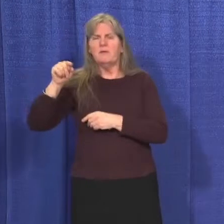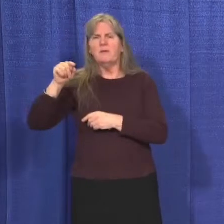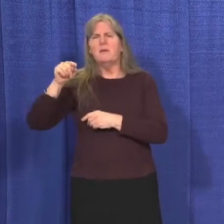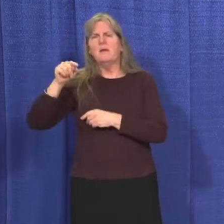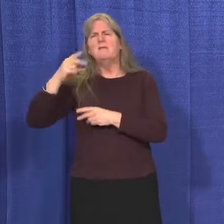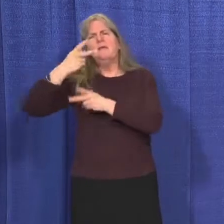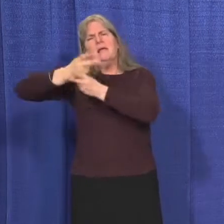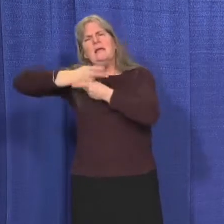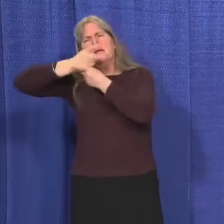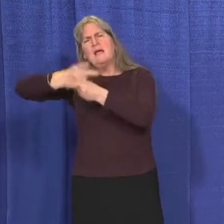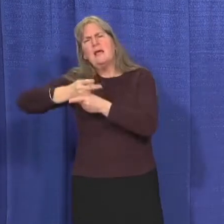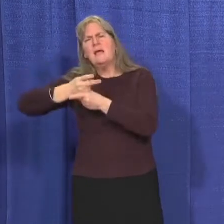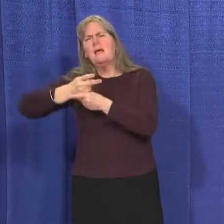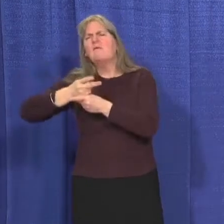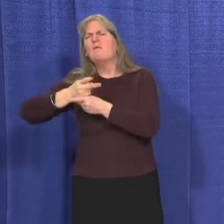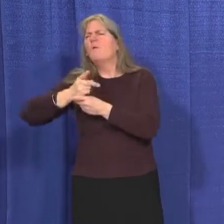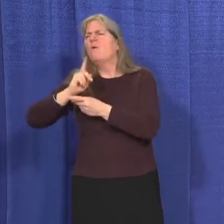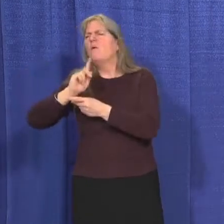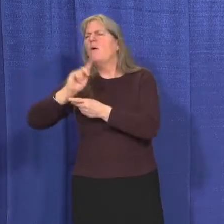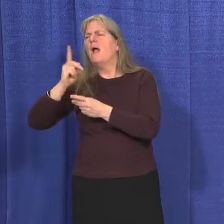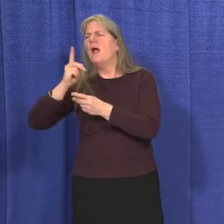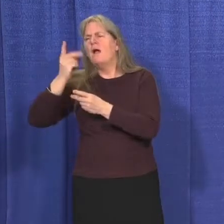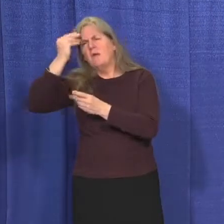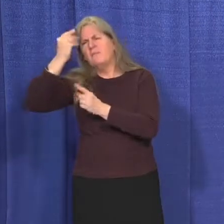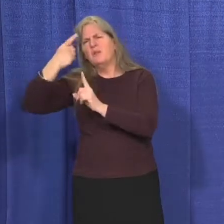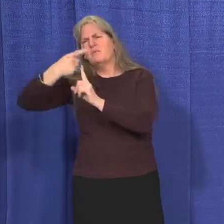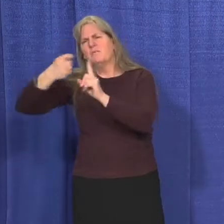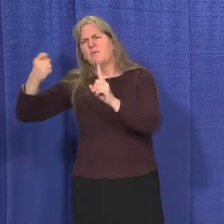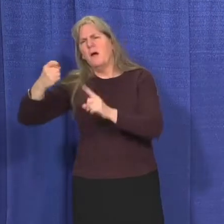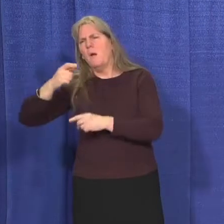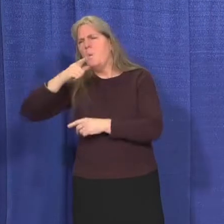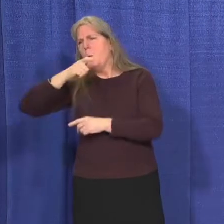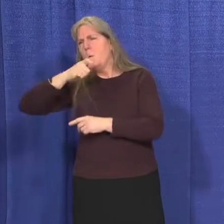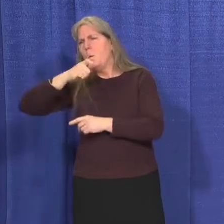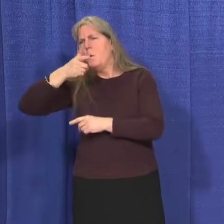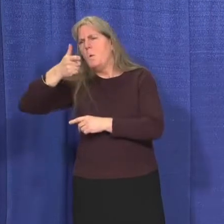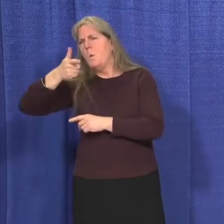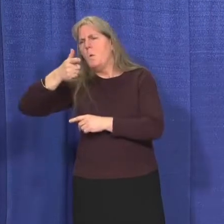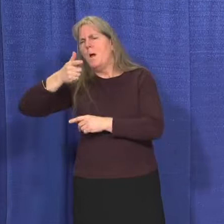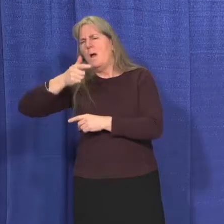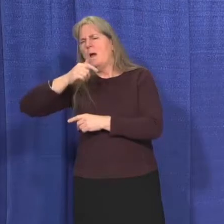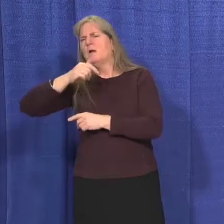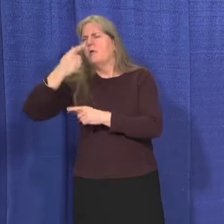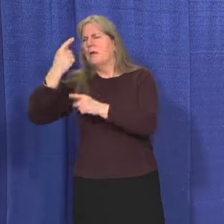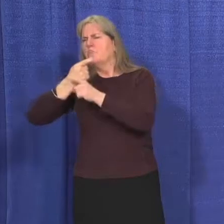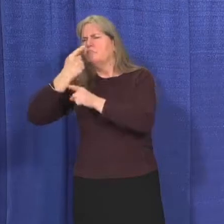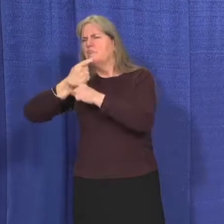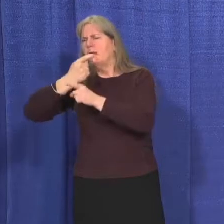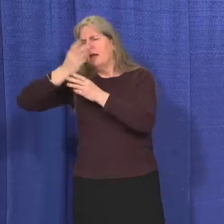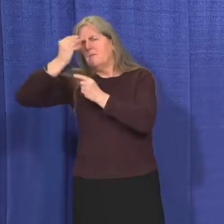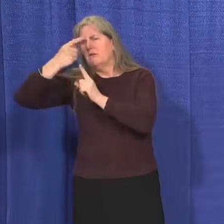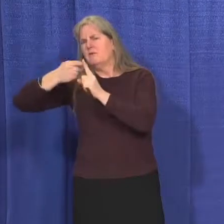should, just be sceptical and look for those authoritative and reliable sources of information.